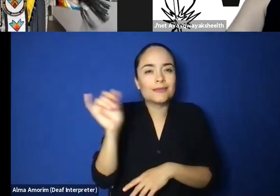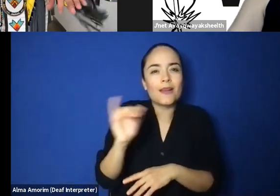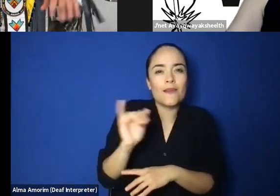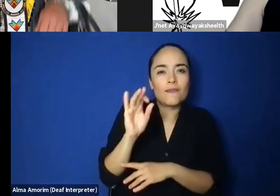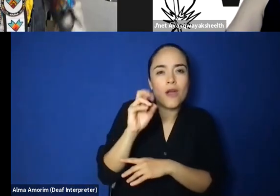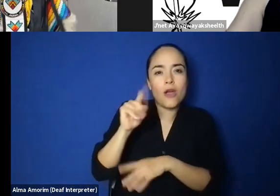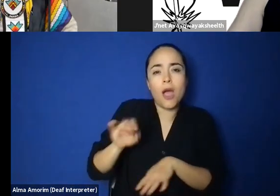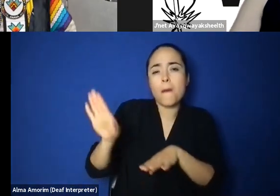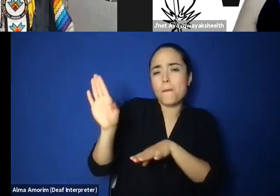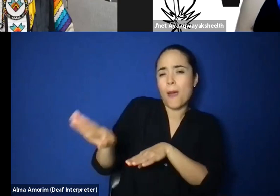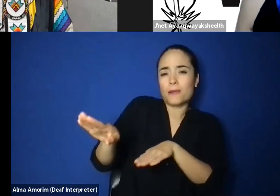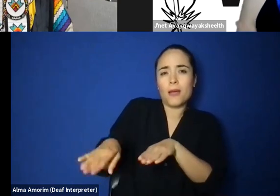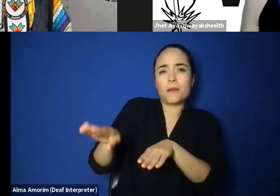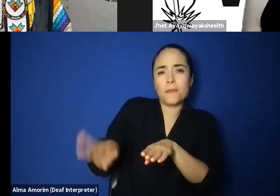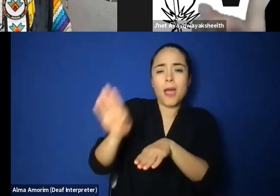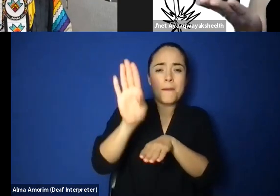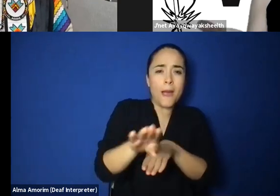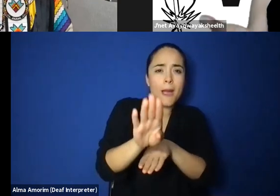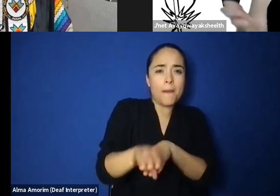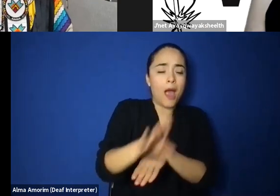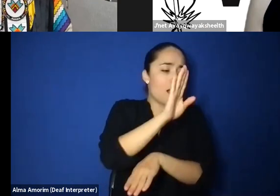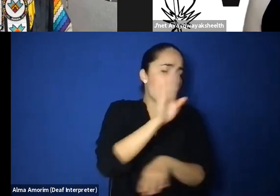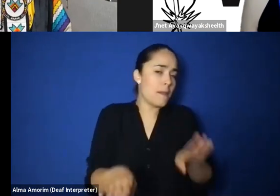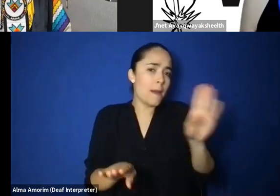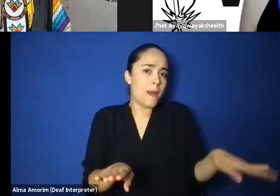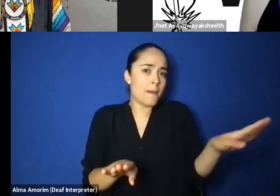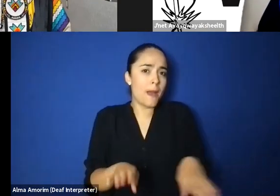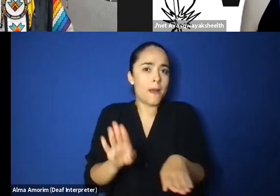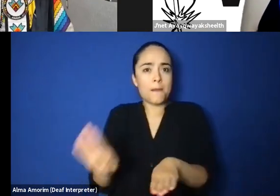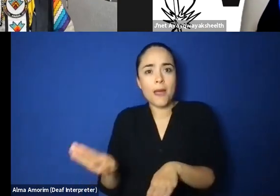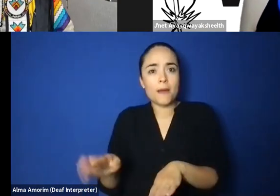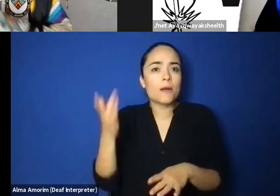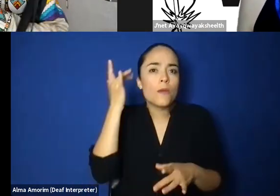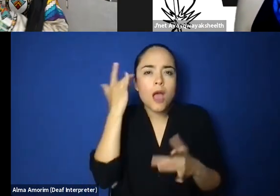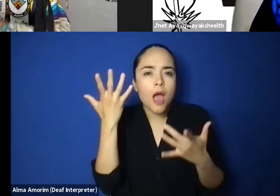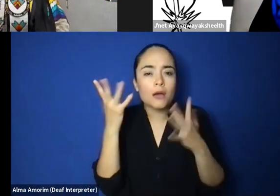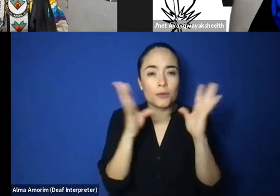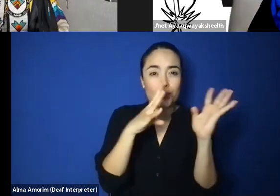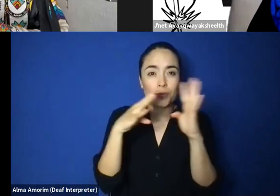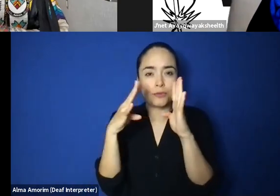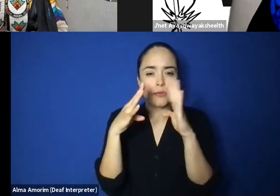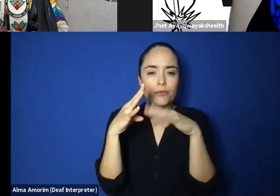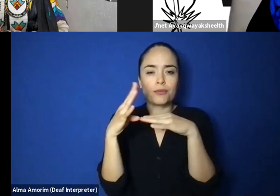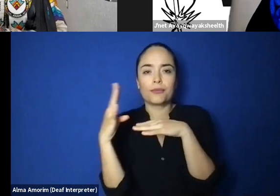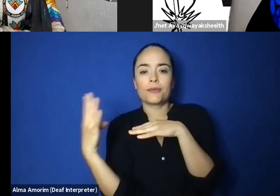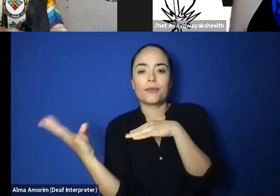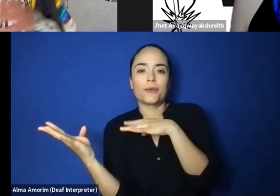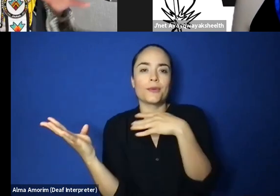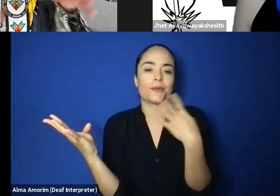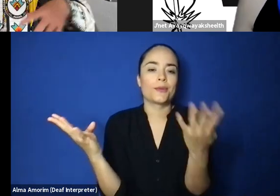copy, and that was part of that responsibility, is I would pat down that prairie grass all around